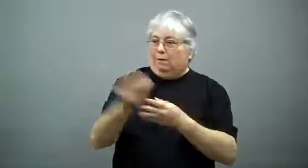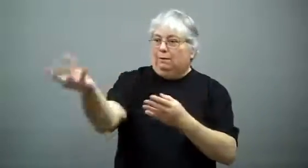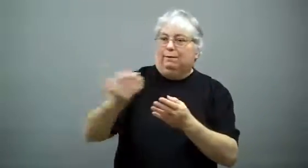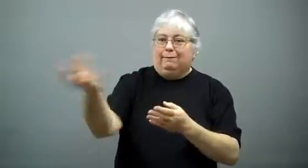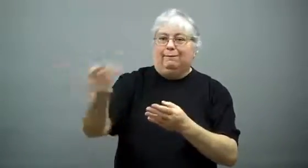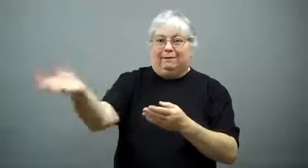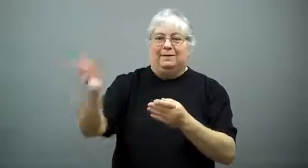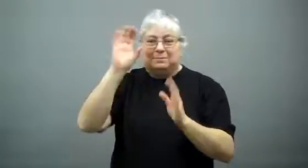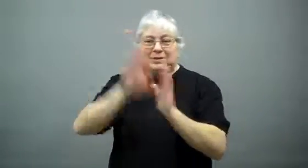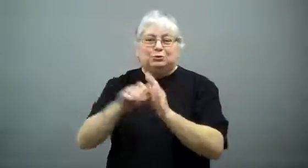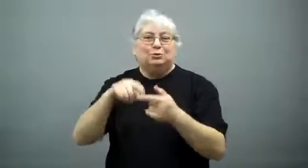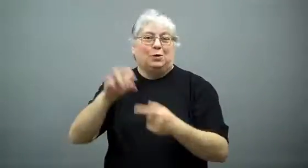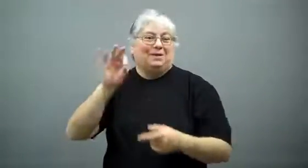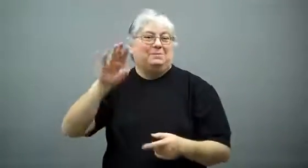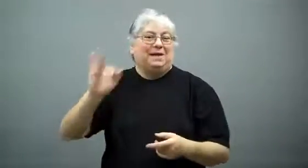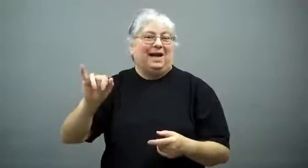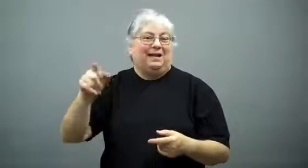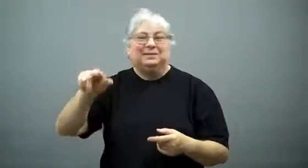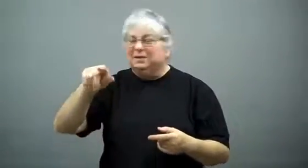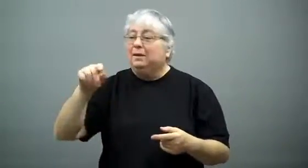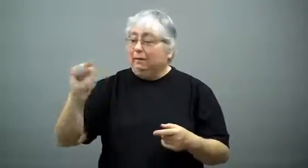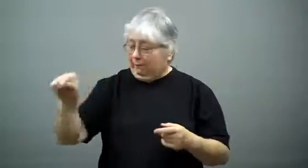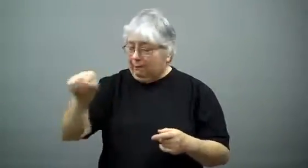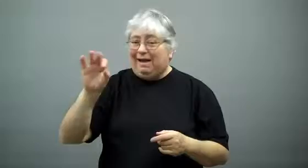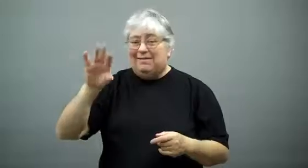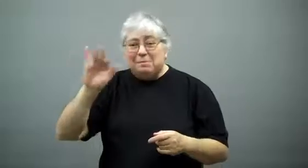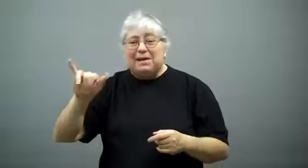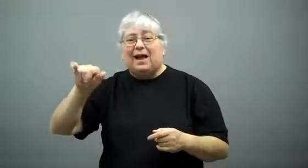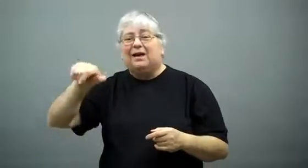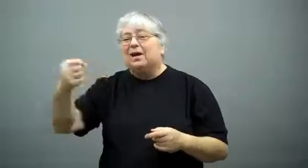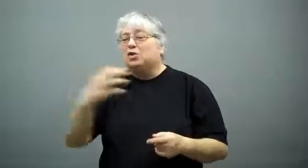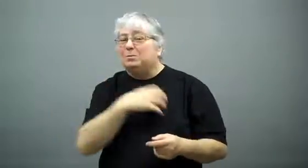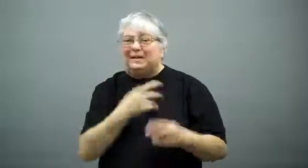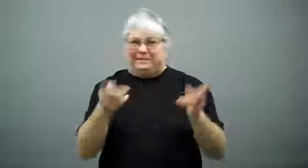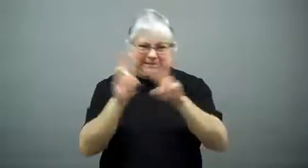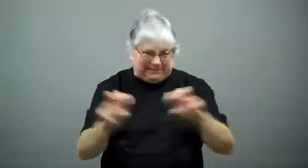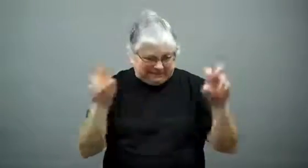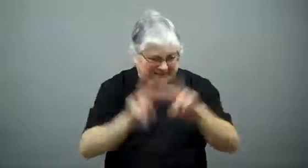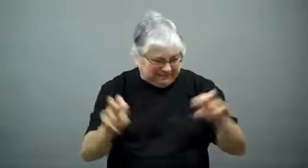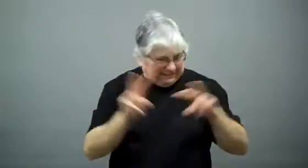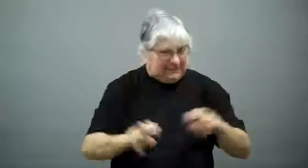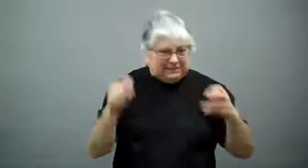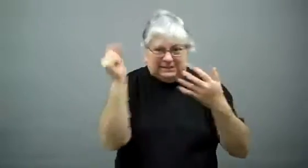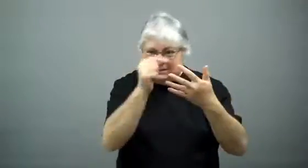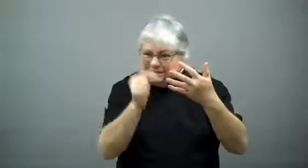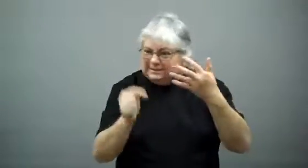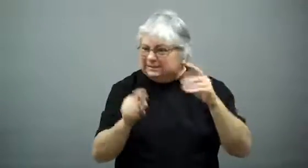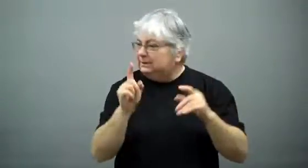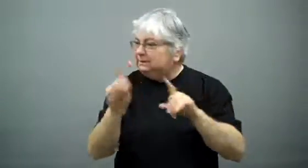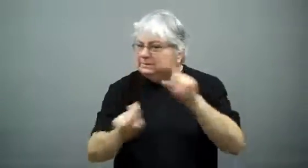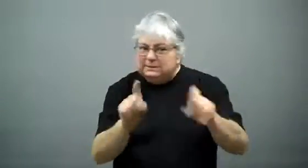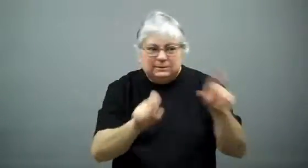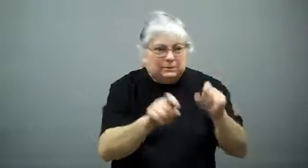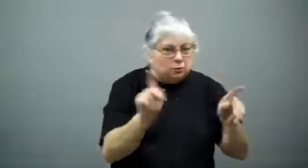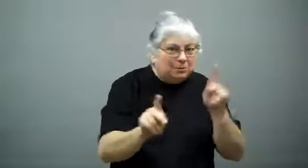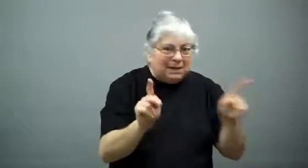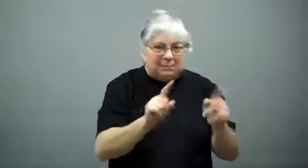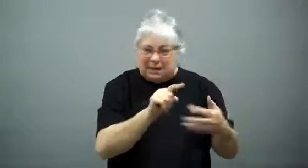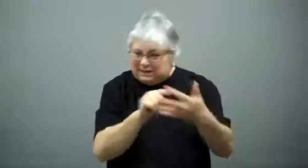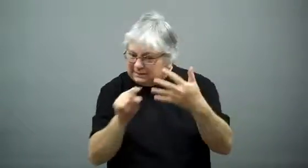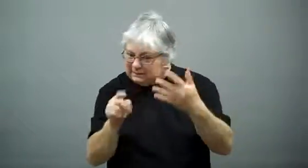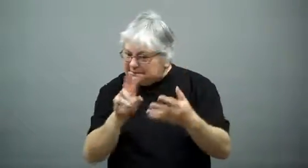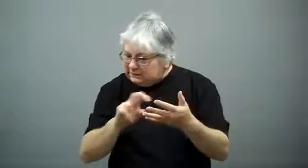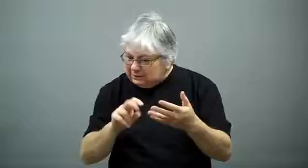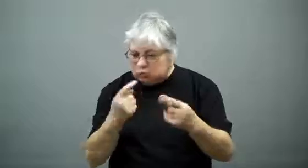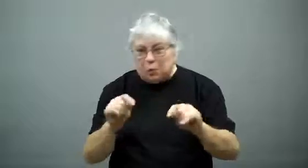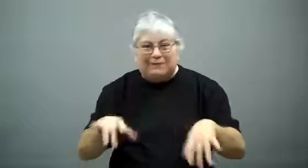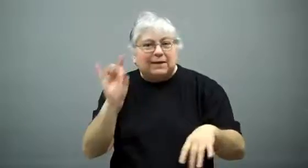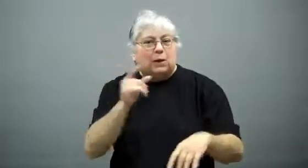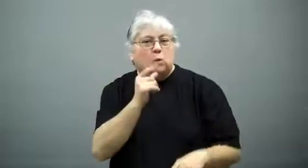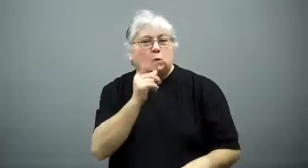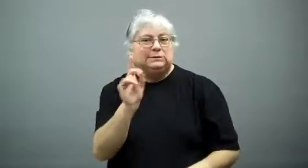All these media were handed over to the FBI and other agencies to analyze.